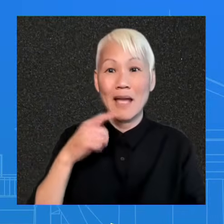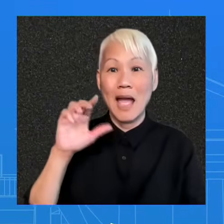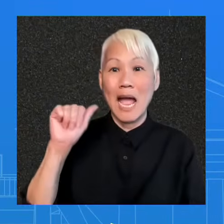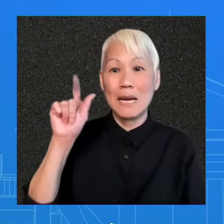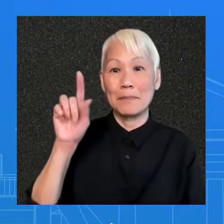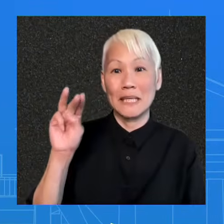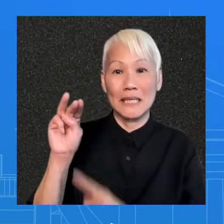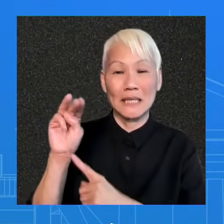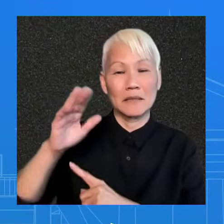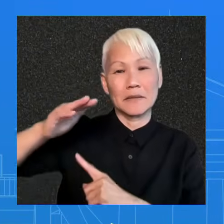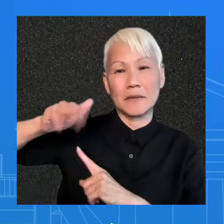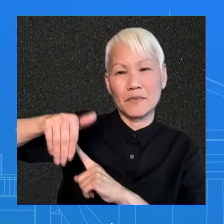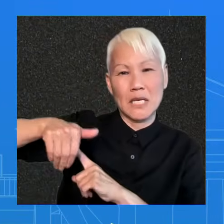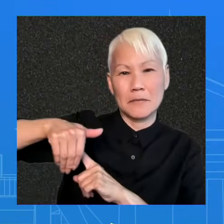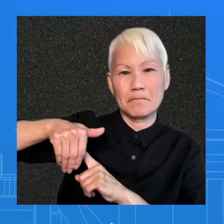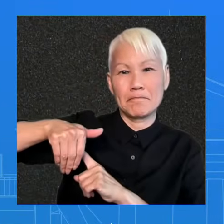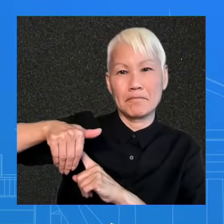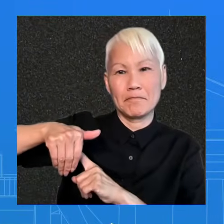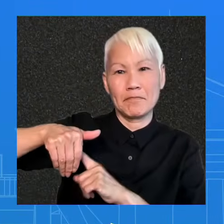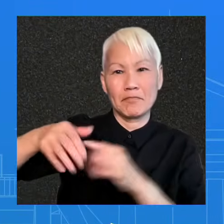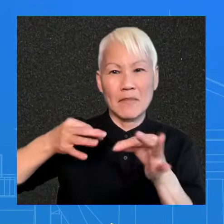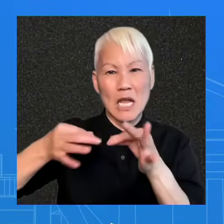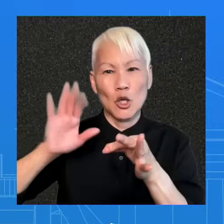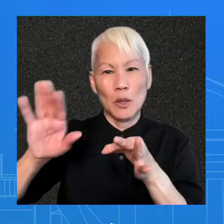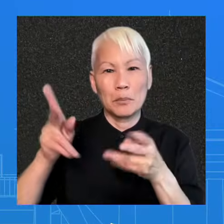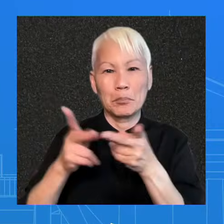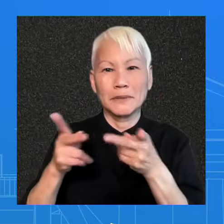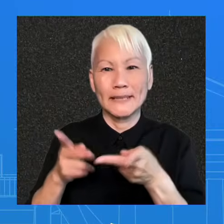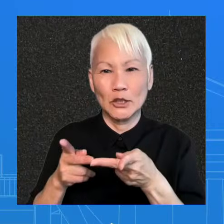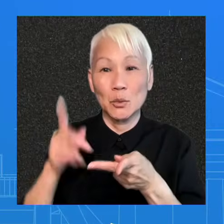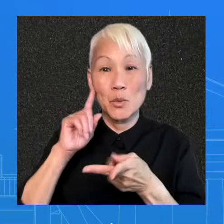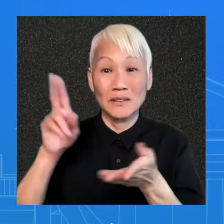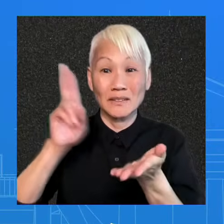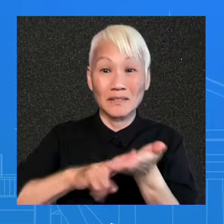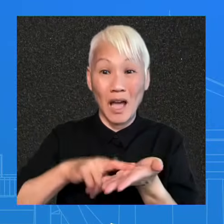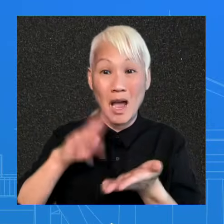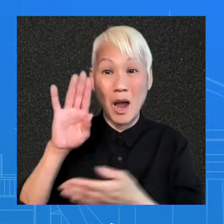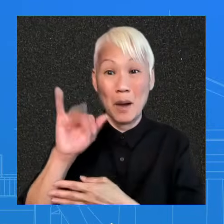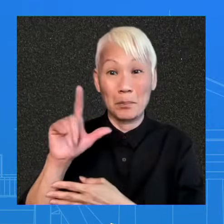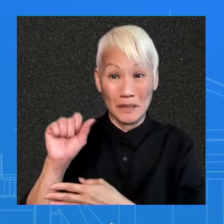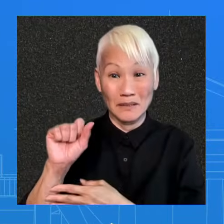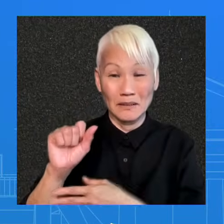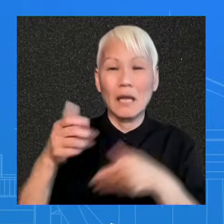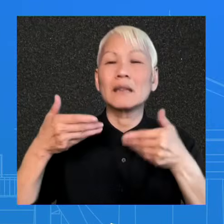their position on whether they would sign bills allowing abortions at 37, 38, 39 weeks.